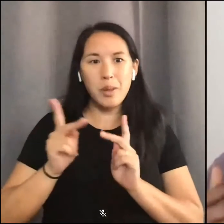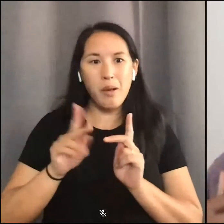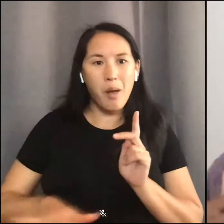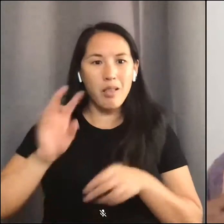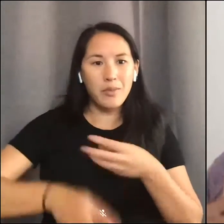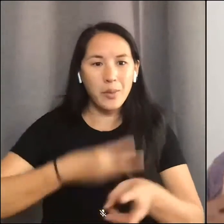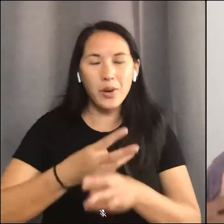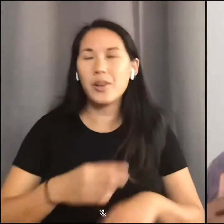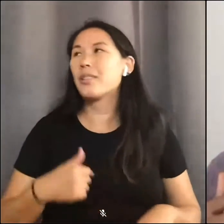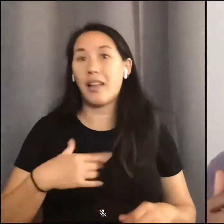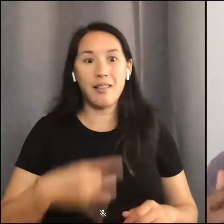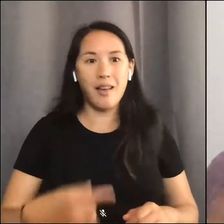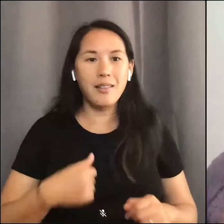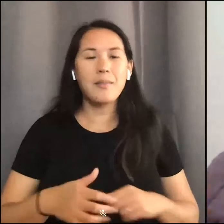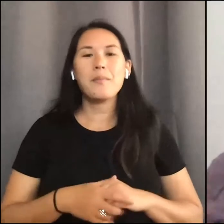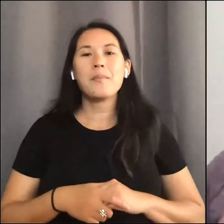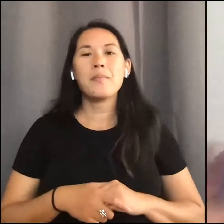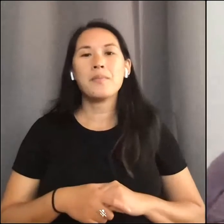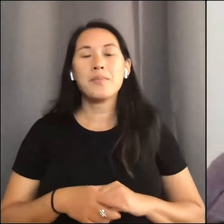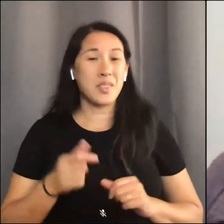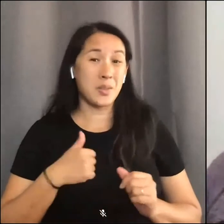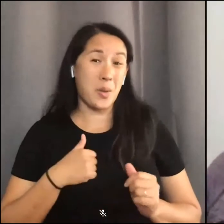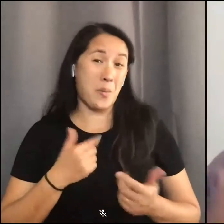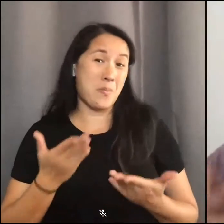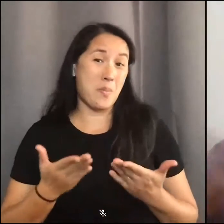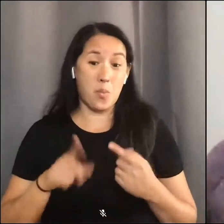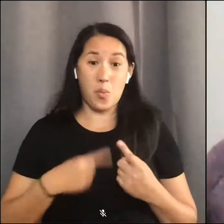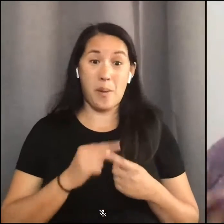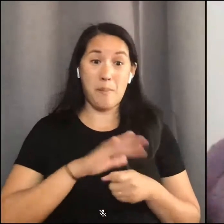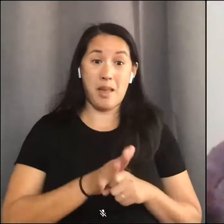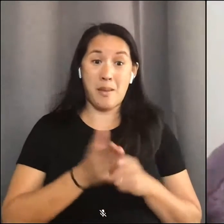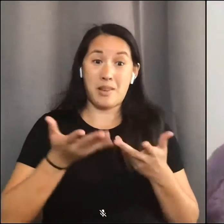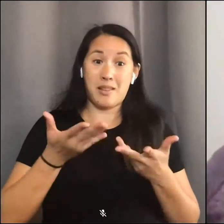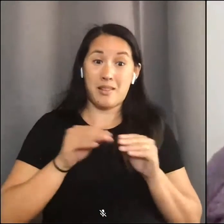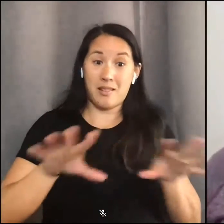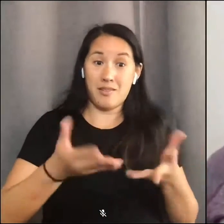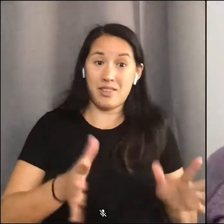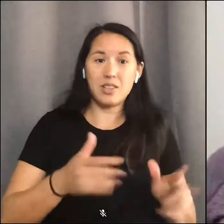um so i may once this pandemic is gone i i will be traveling so i made sure to get